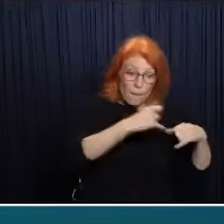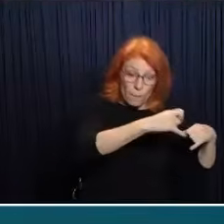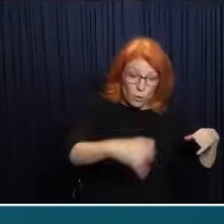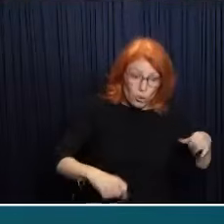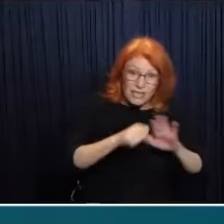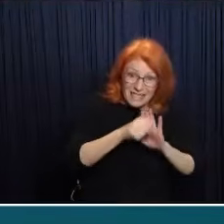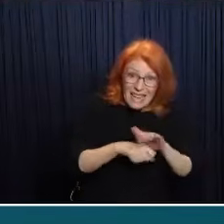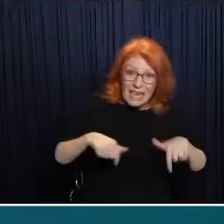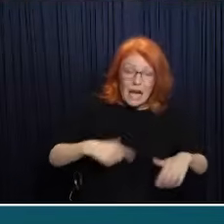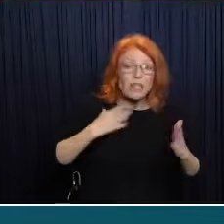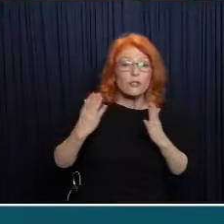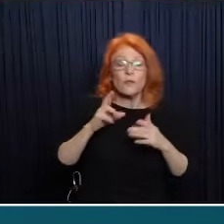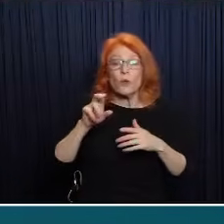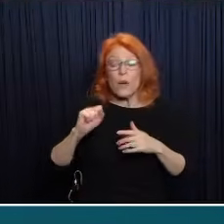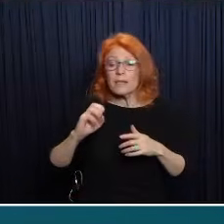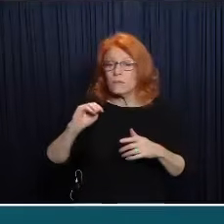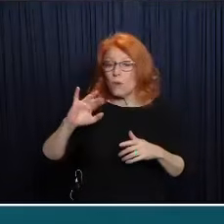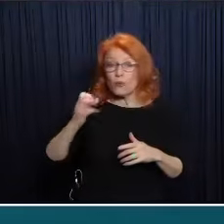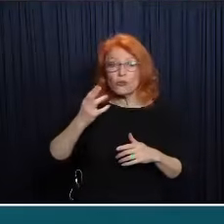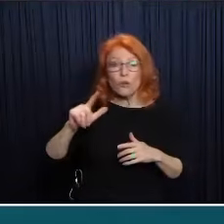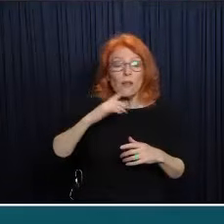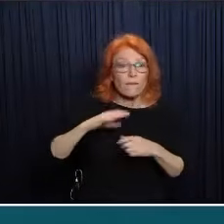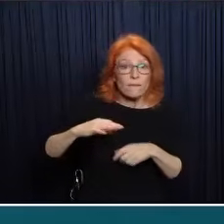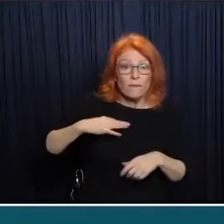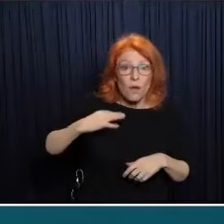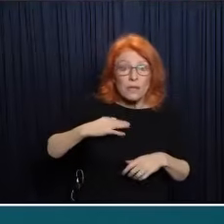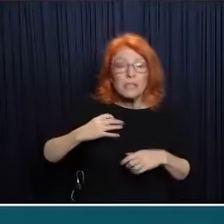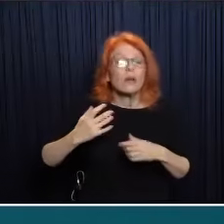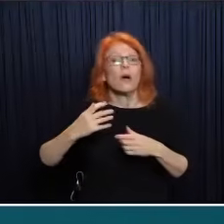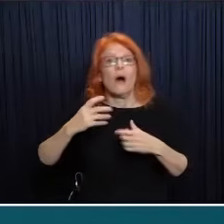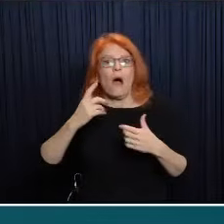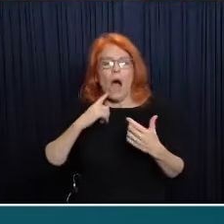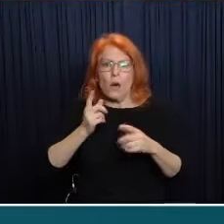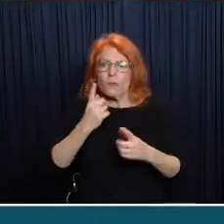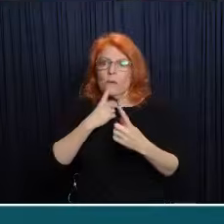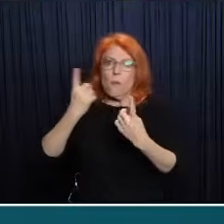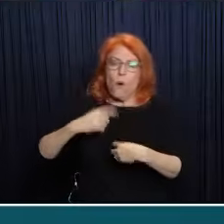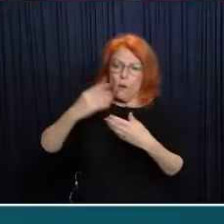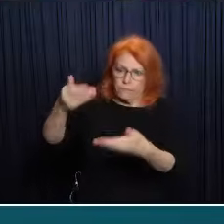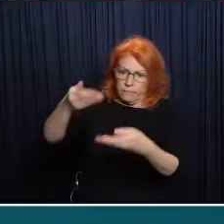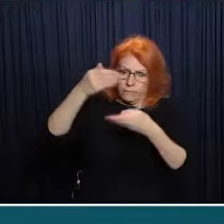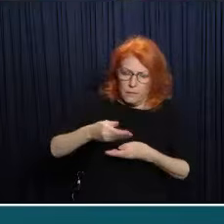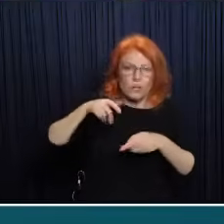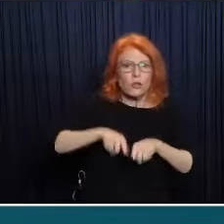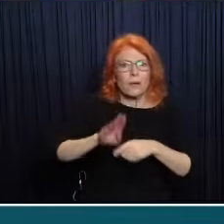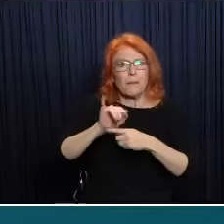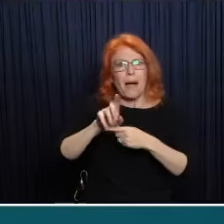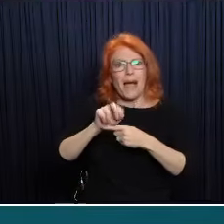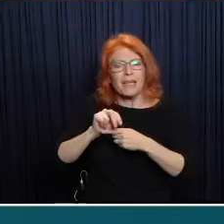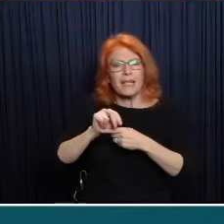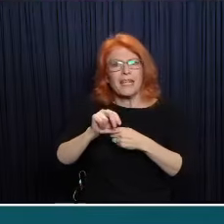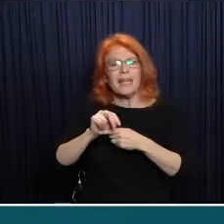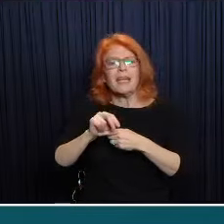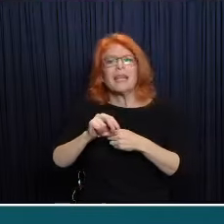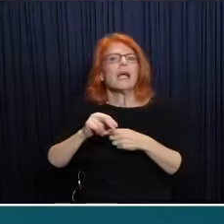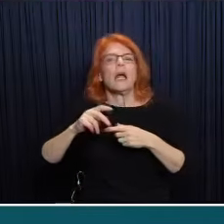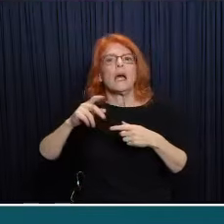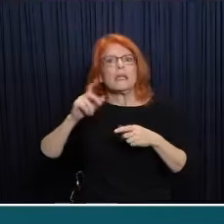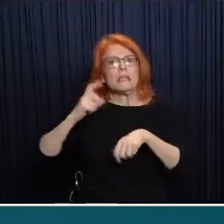CURRENT ADMINISTRATION. WE NEED TO HAVE A CLOSED BORDER.